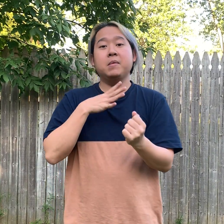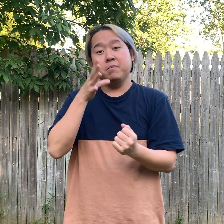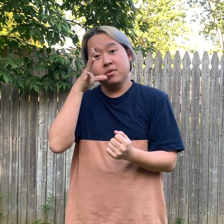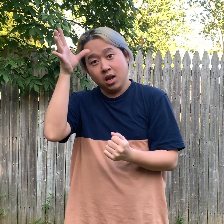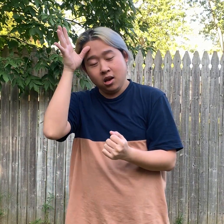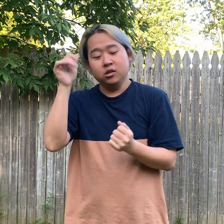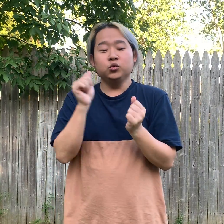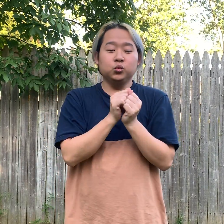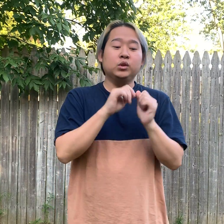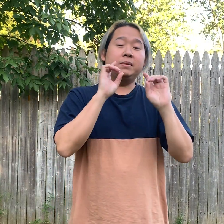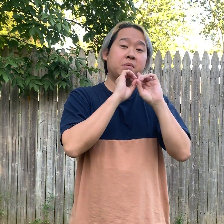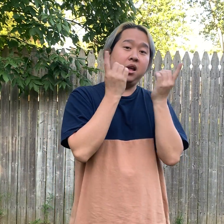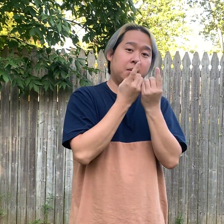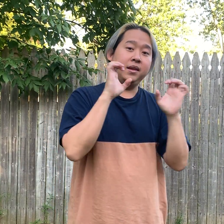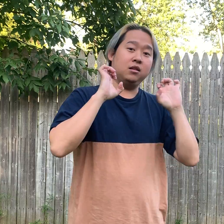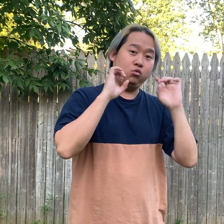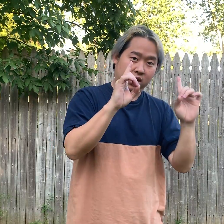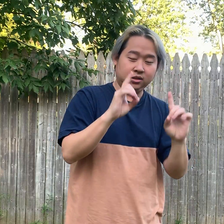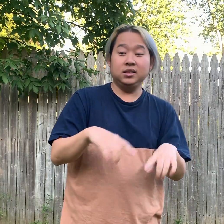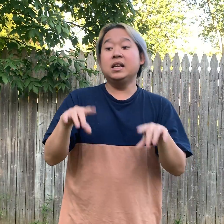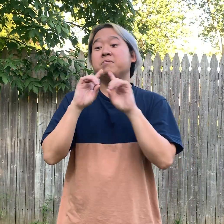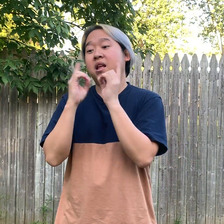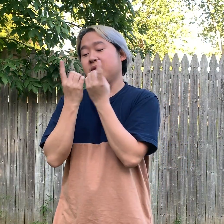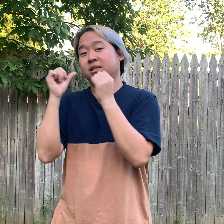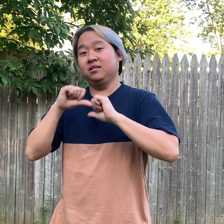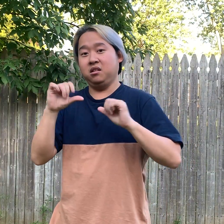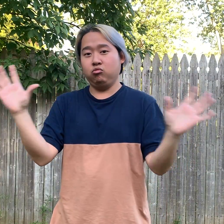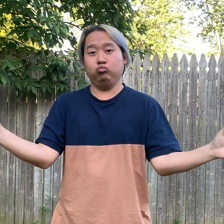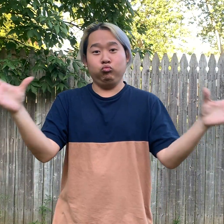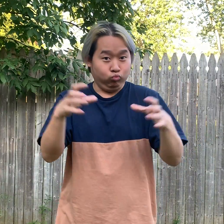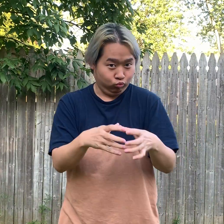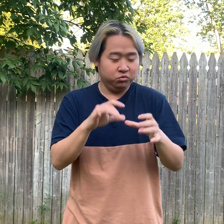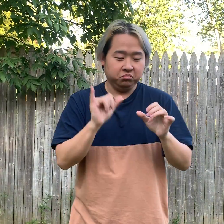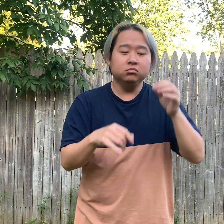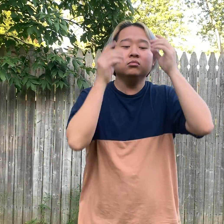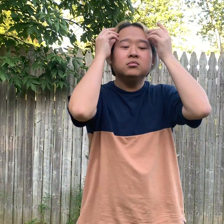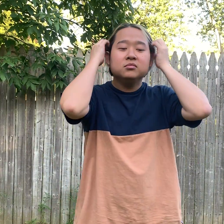This meeting included me, my parents, the chair of the education department and the chair of the science department.